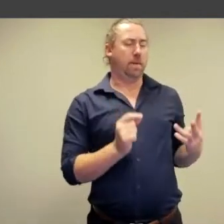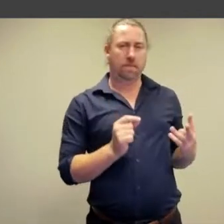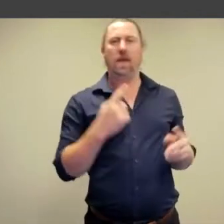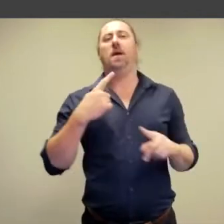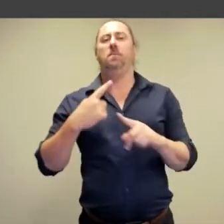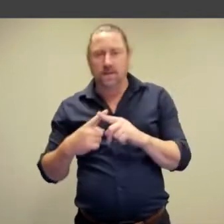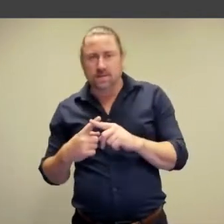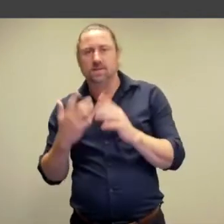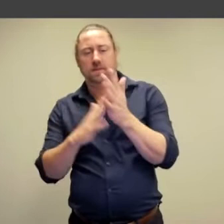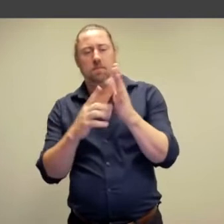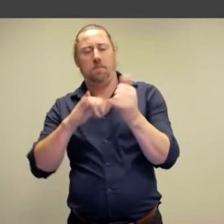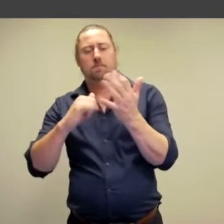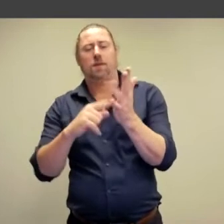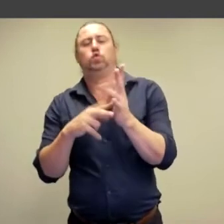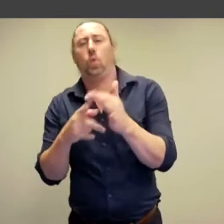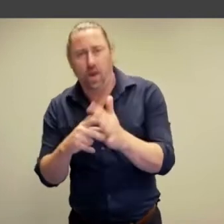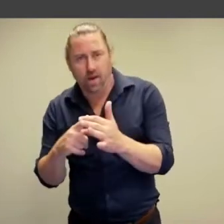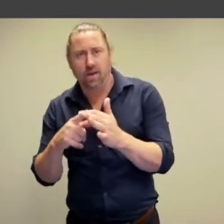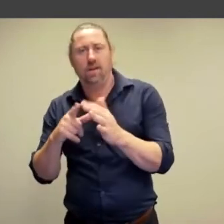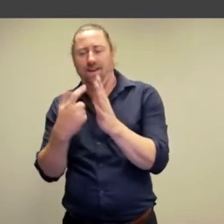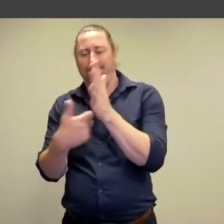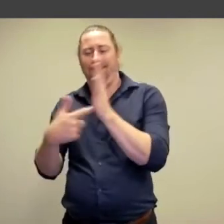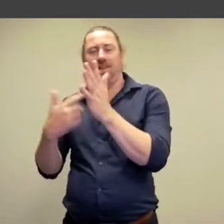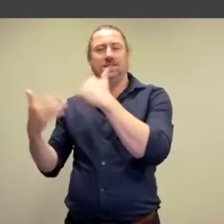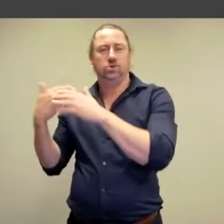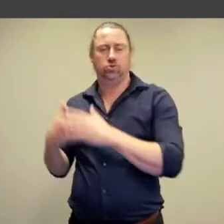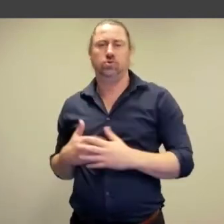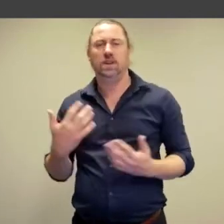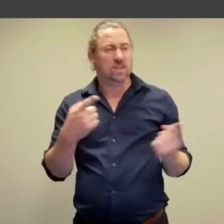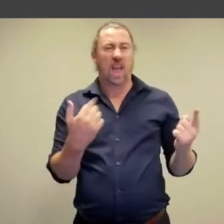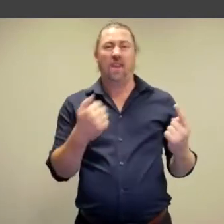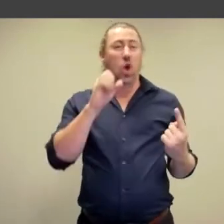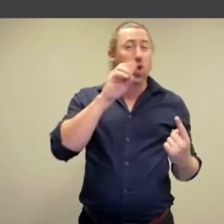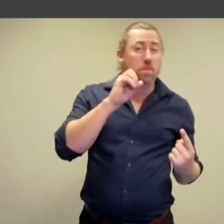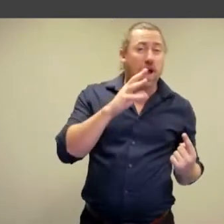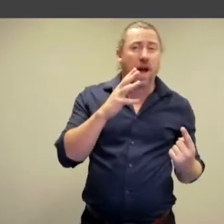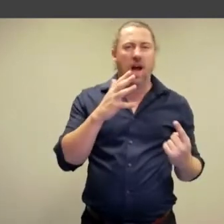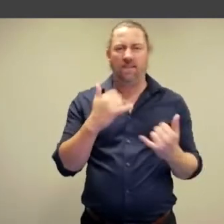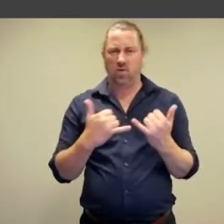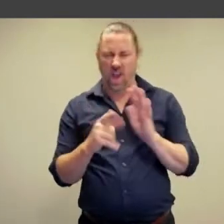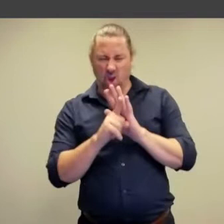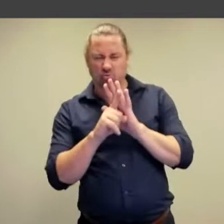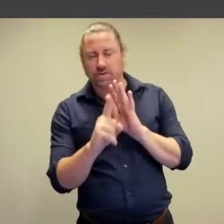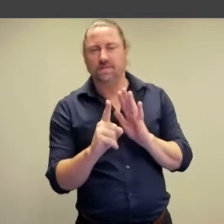history. She's injecting humour, aggression